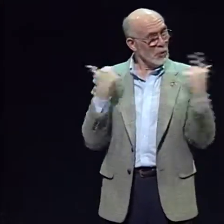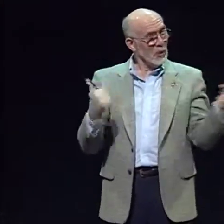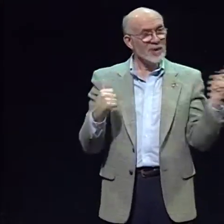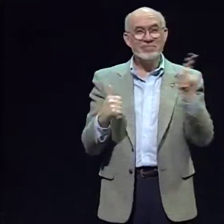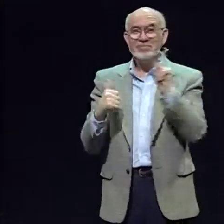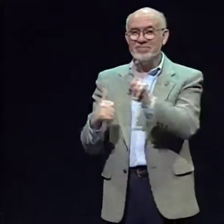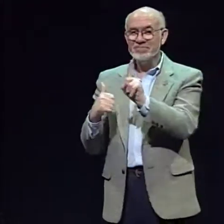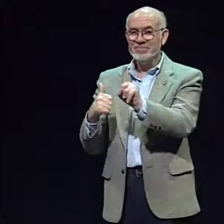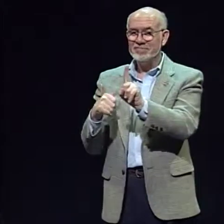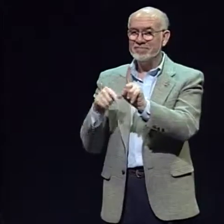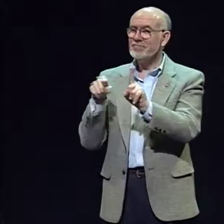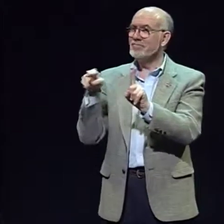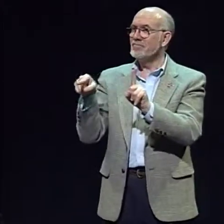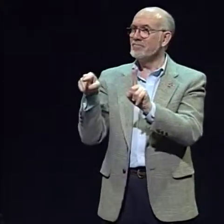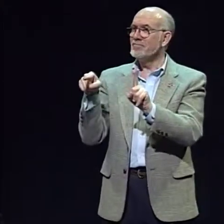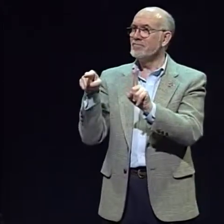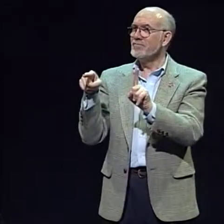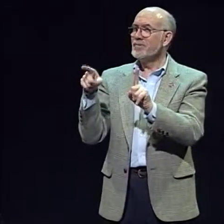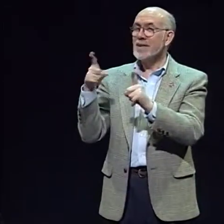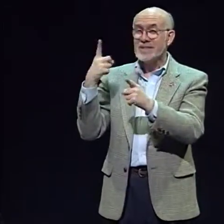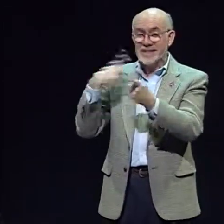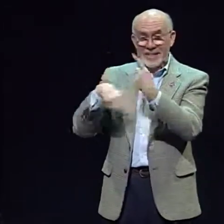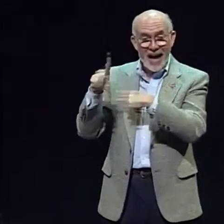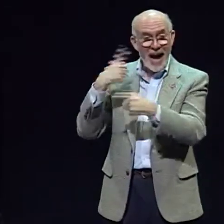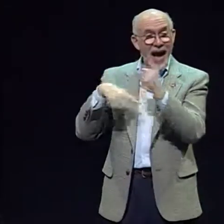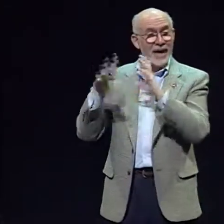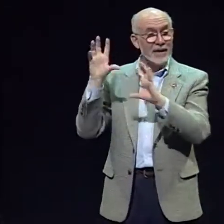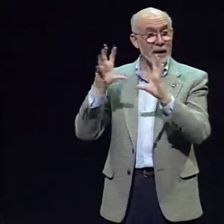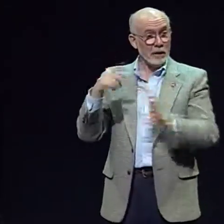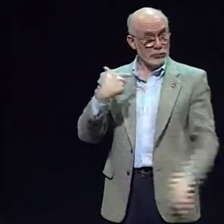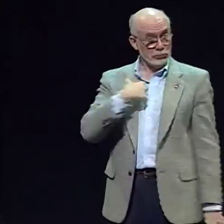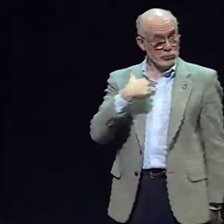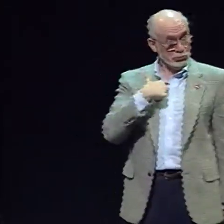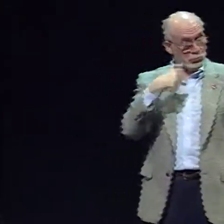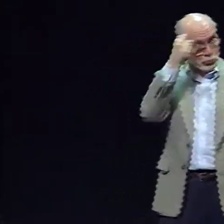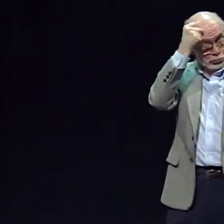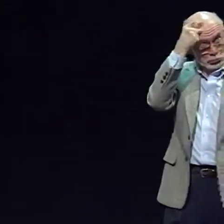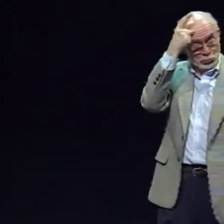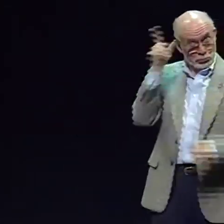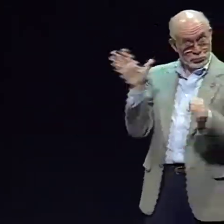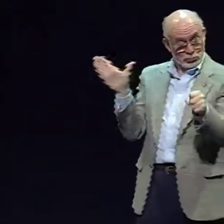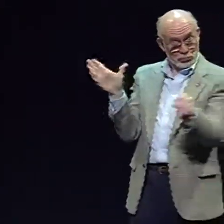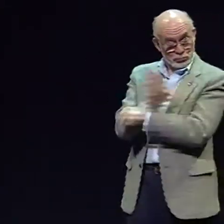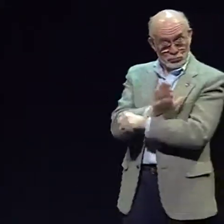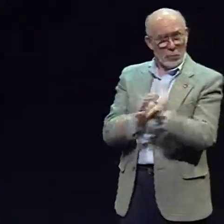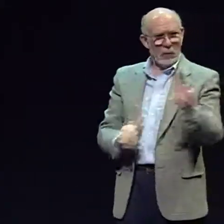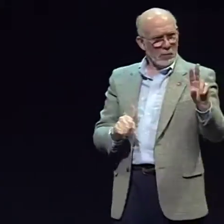FOR EXAMPLE, LAST NIGHT, THAT YOUNG PERSON CAME FORWARD AND GAVE A PERFORMANCE,